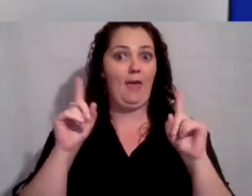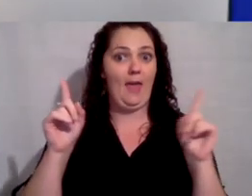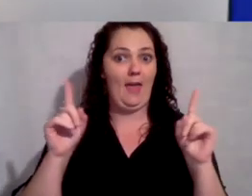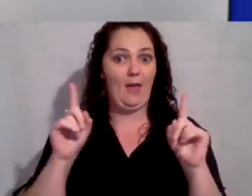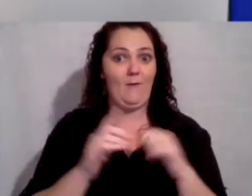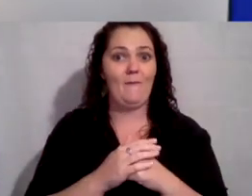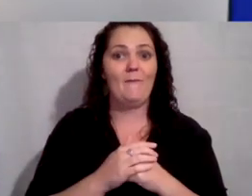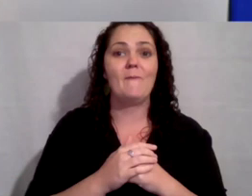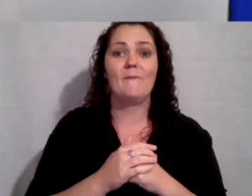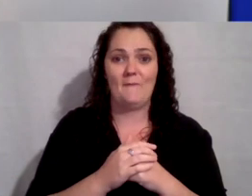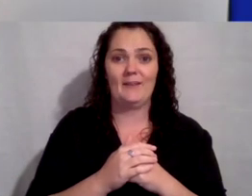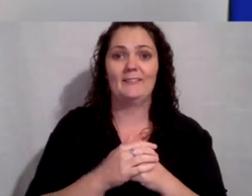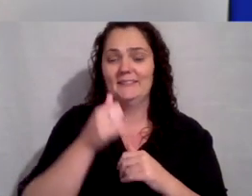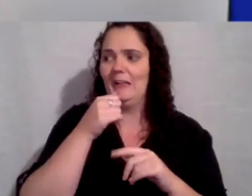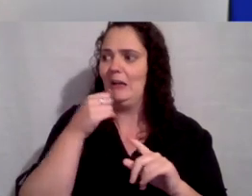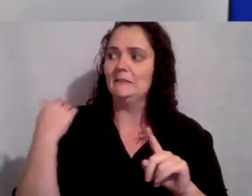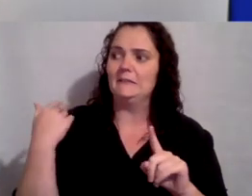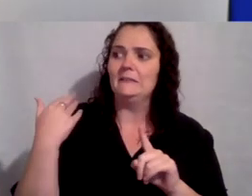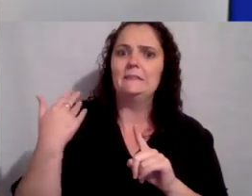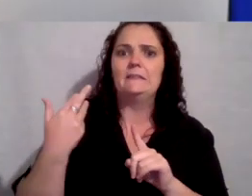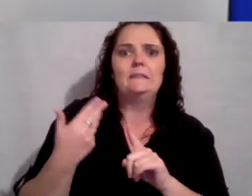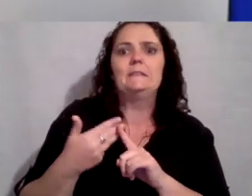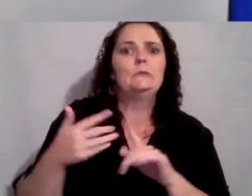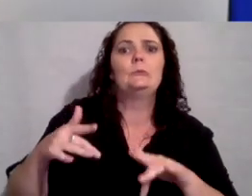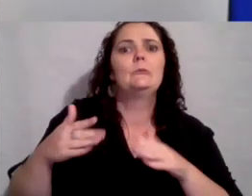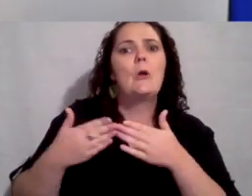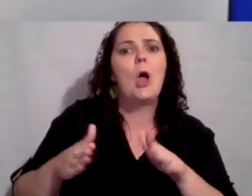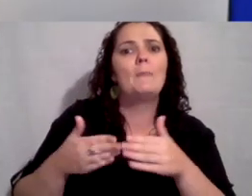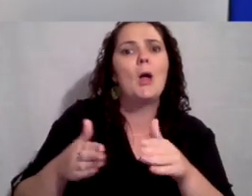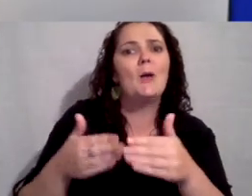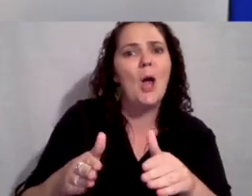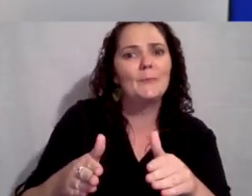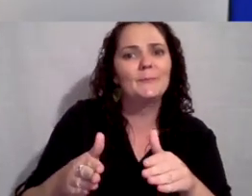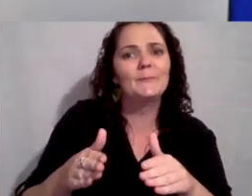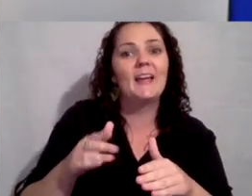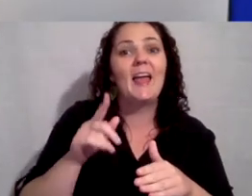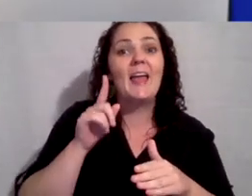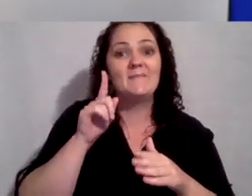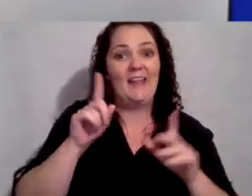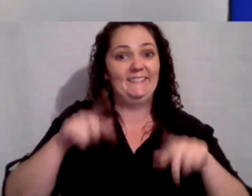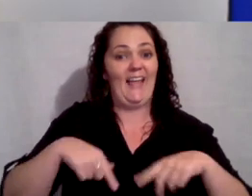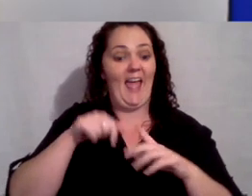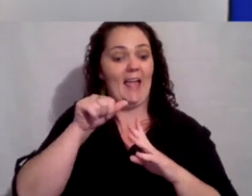now here in August, that wasn't always the case but we were doing this series when the Queensland Art Gallery opened again